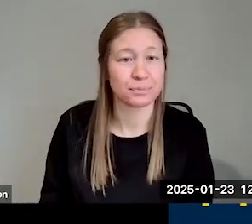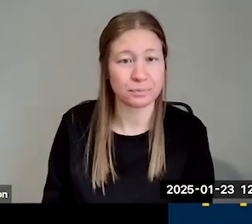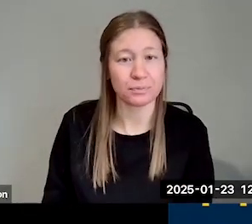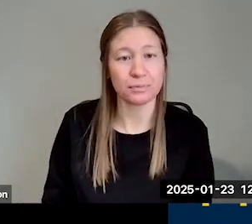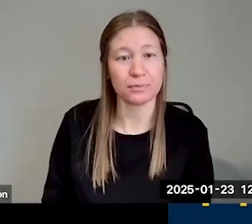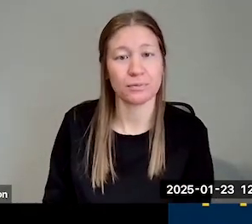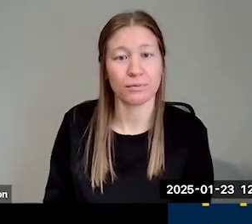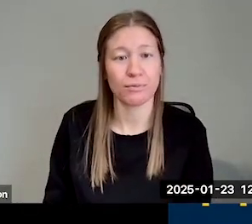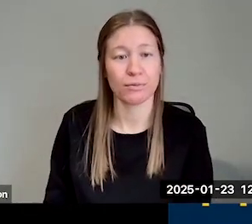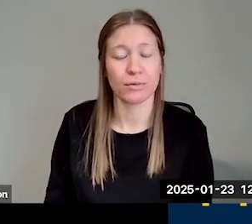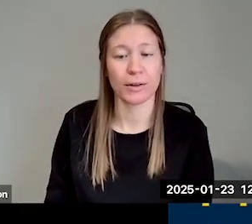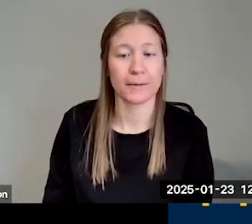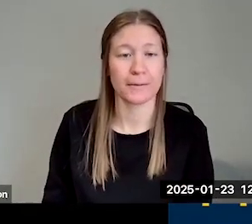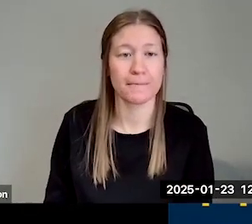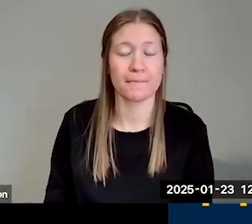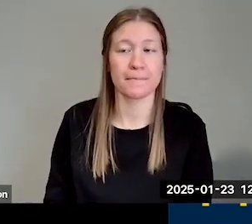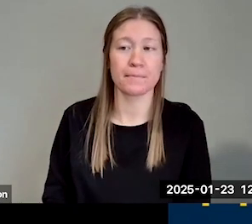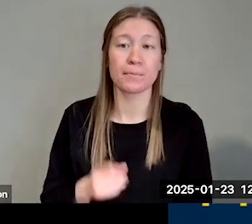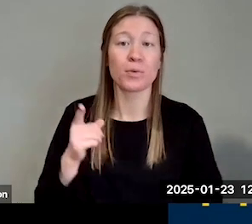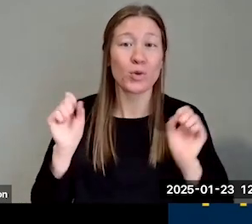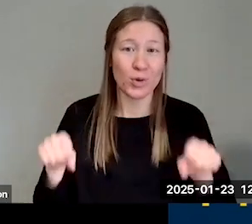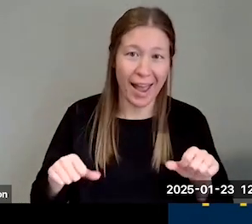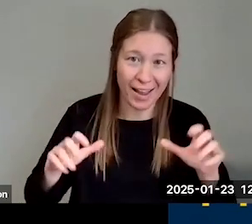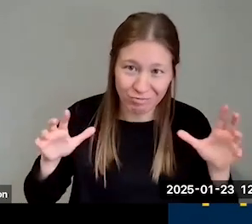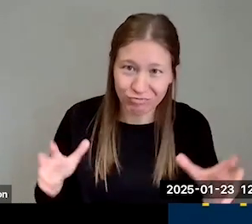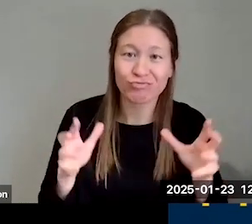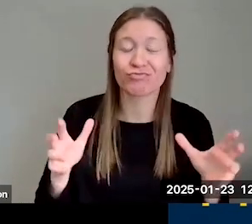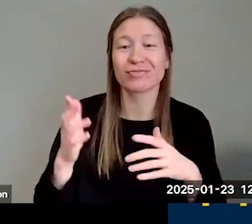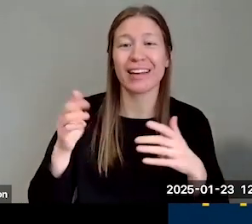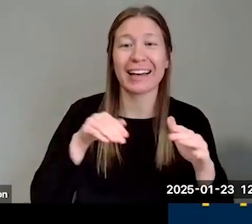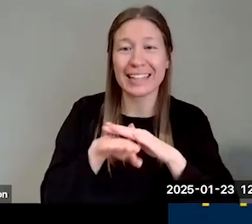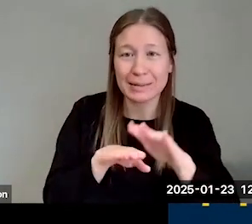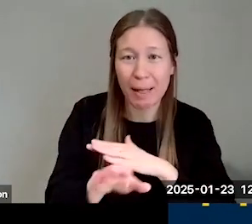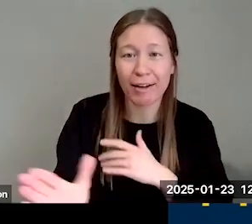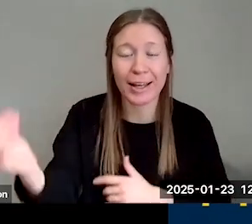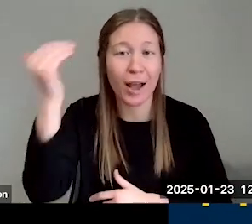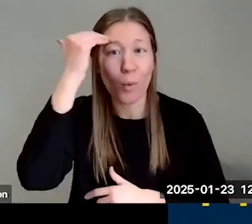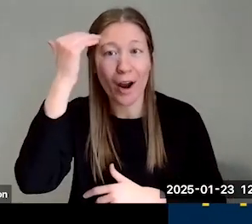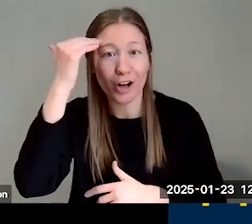So you can also promote accessibility and awareness by encouraging and promoting available webinars